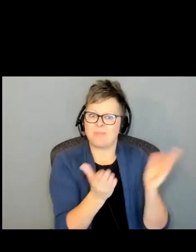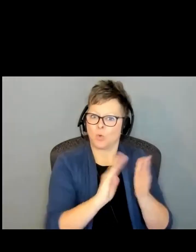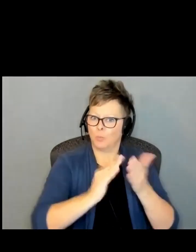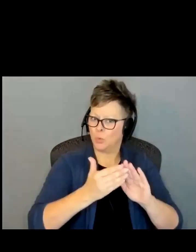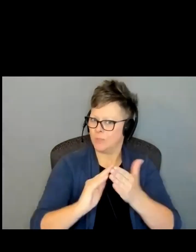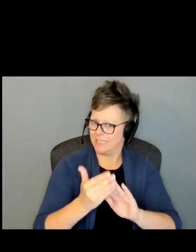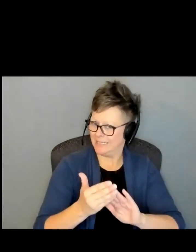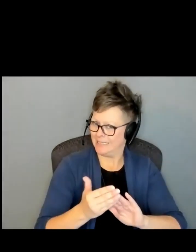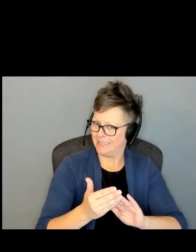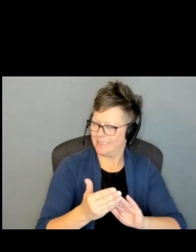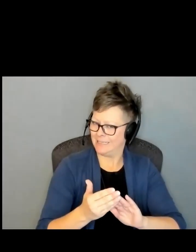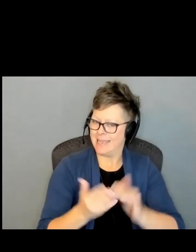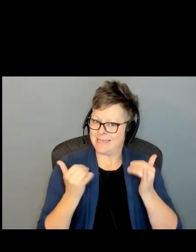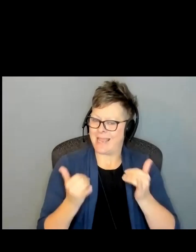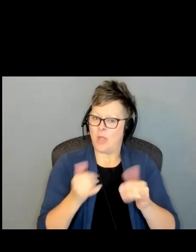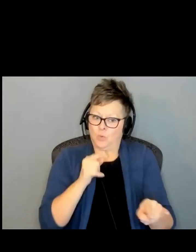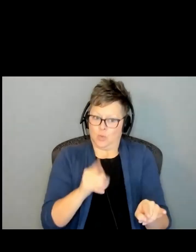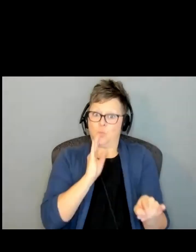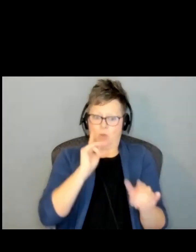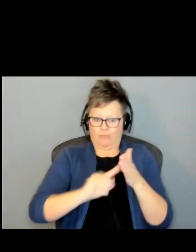are about to research on.